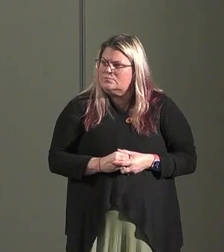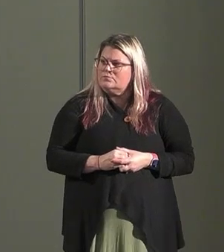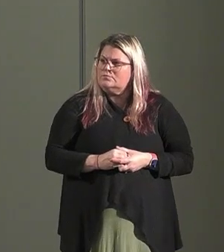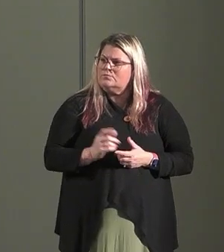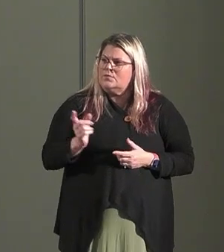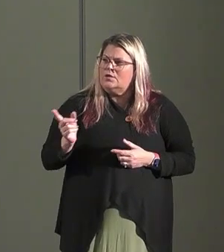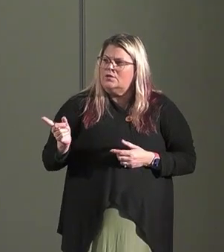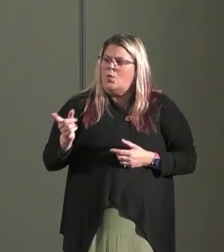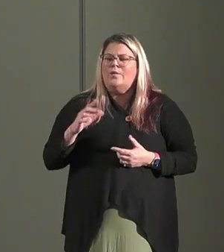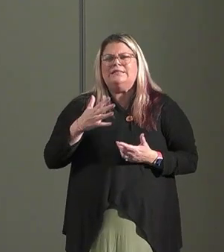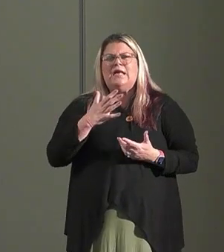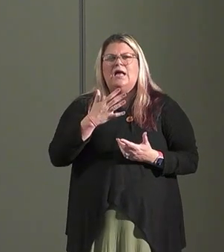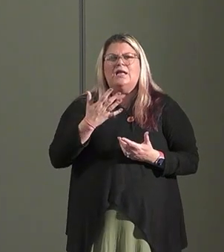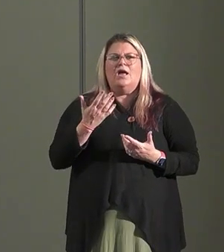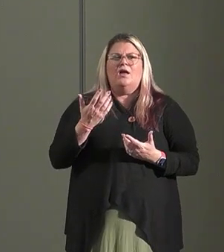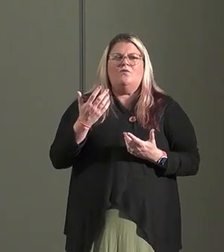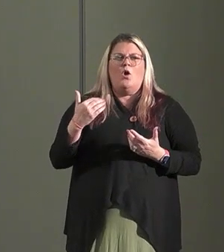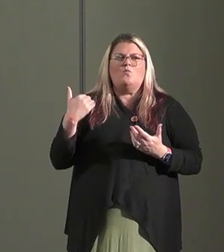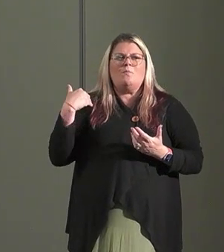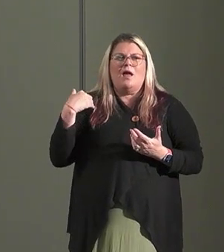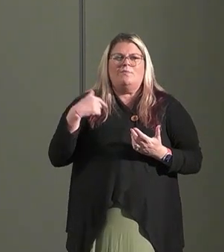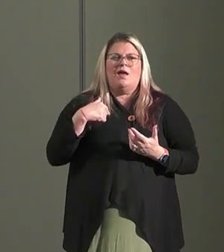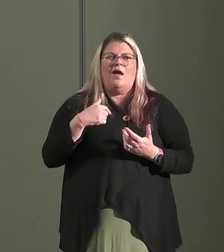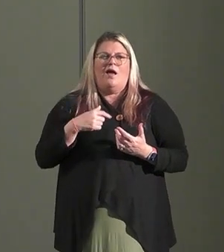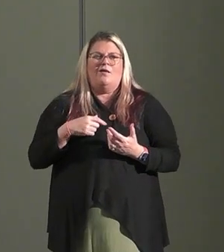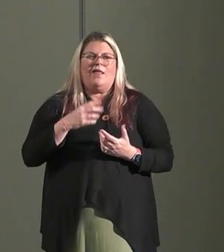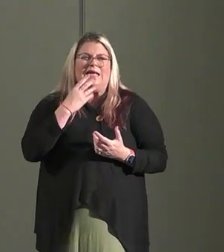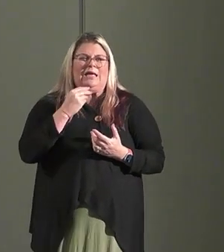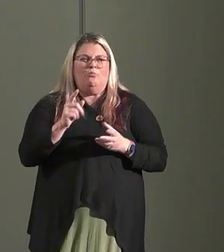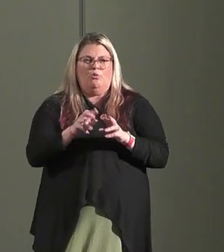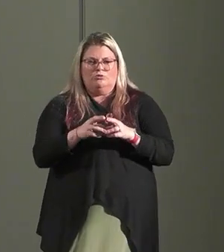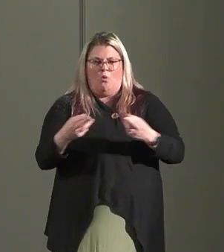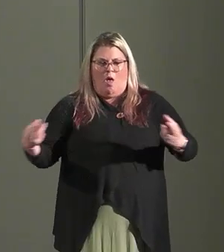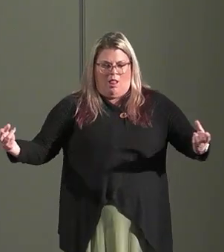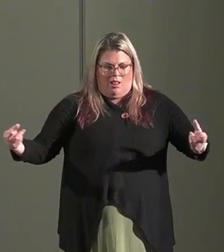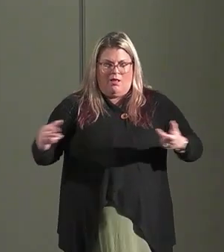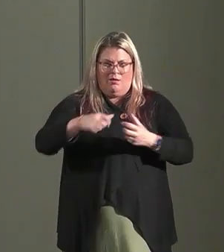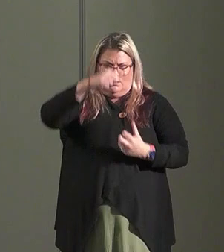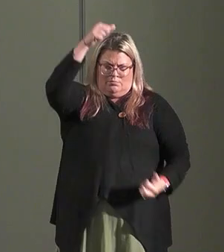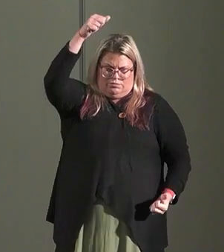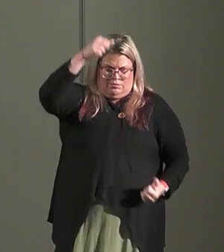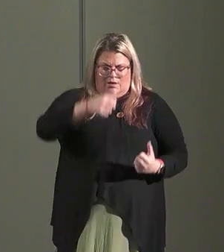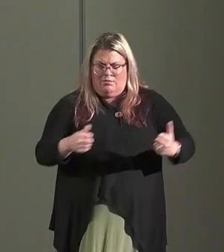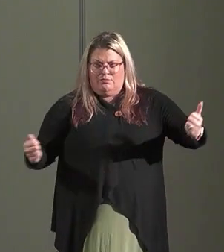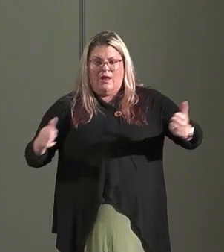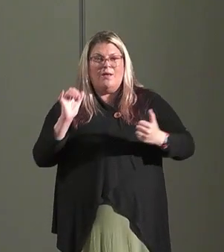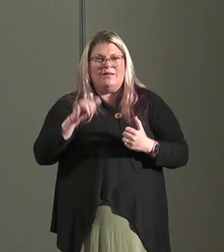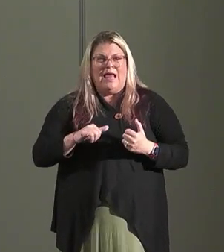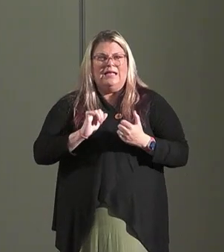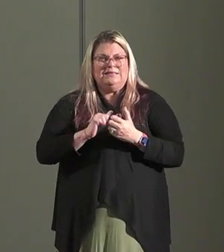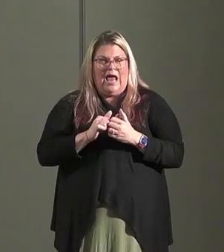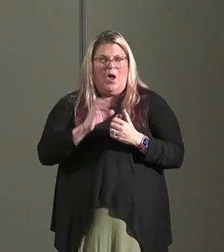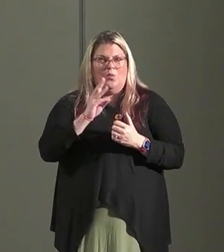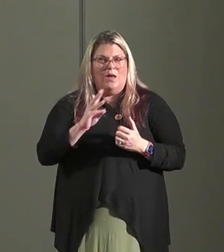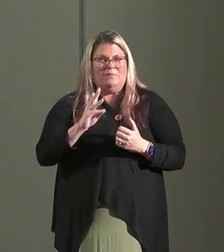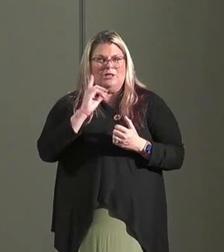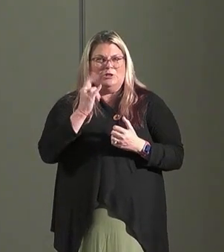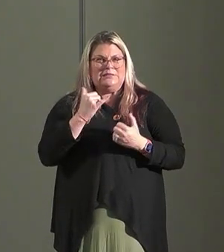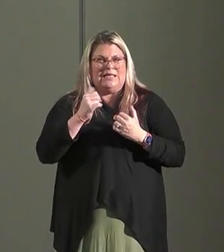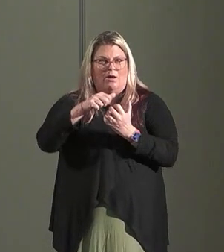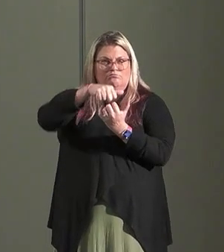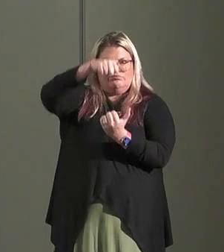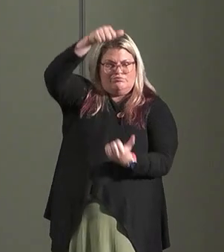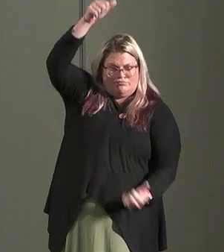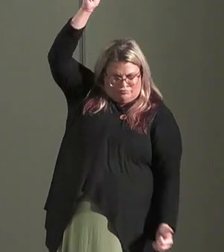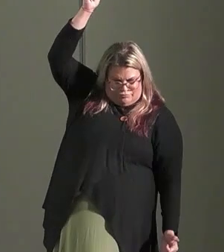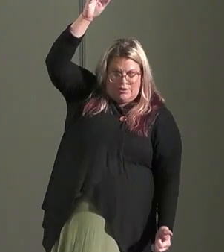me of the old Hebrew scrolls that is what a web page looks like. ARIA helps with the reasoning